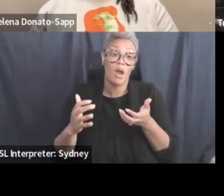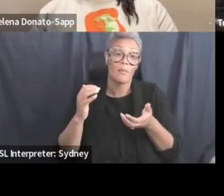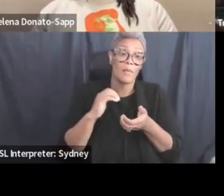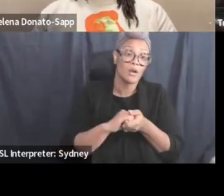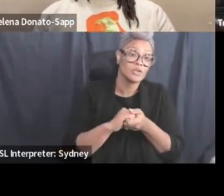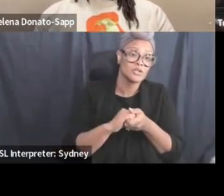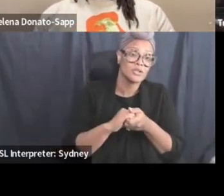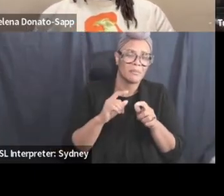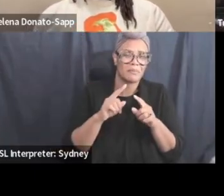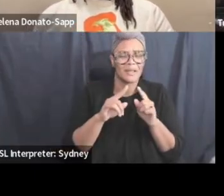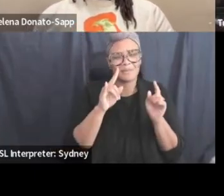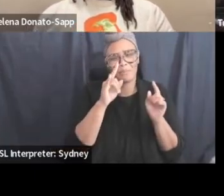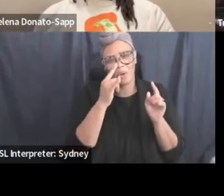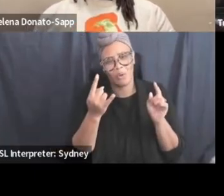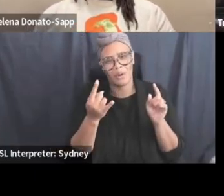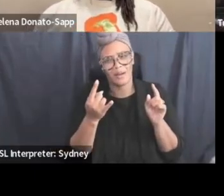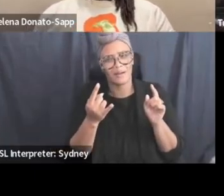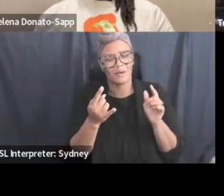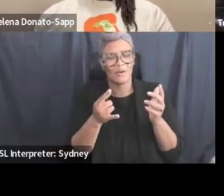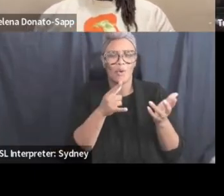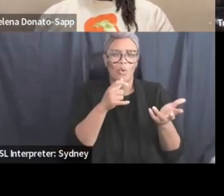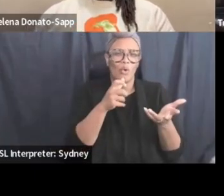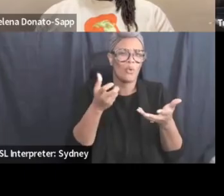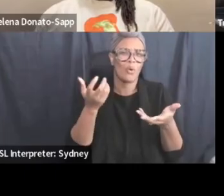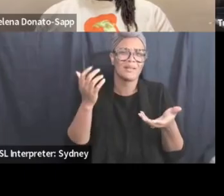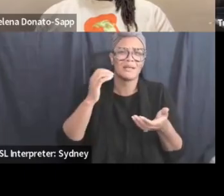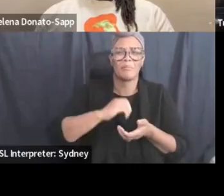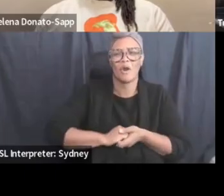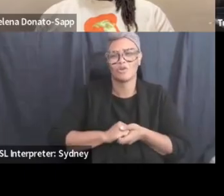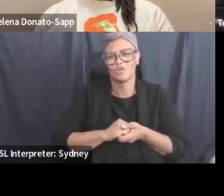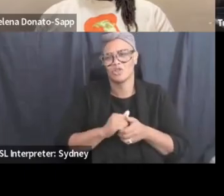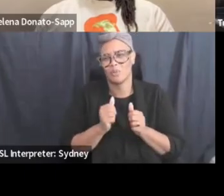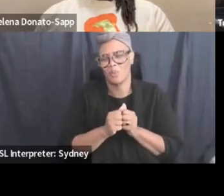there is not joy. Who wants to be in partnership like that? Right? That's a part of that being